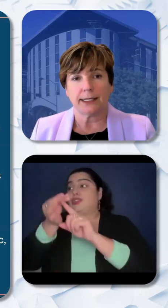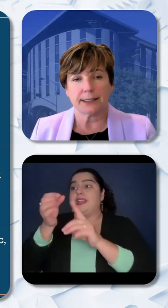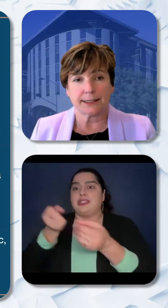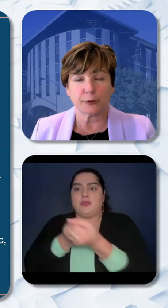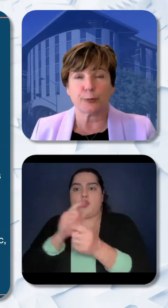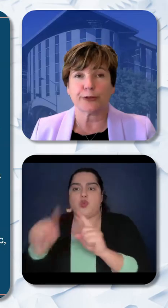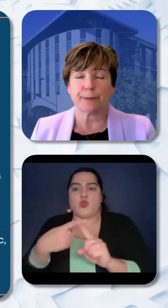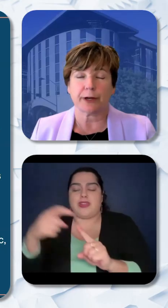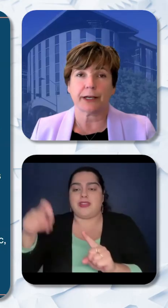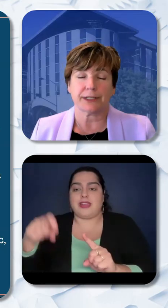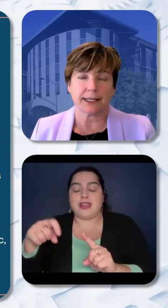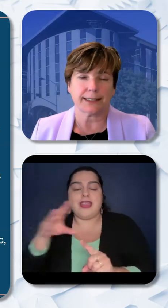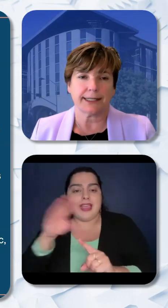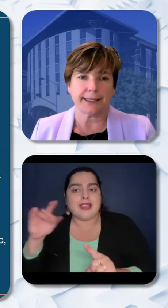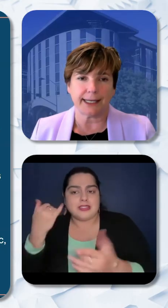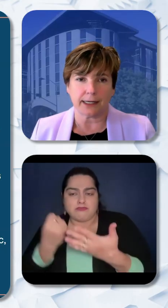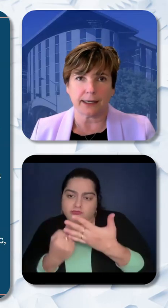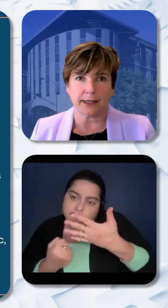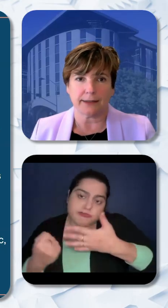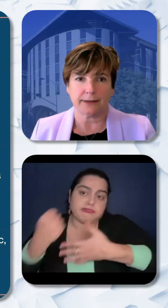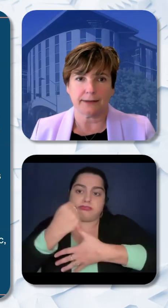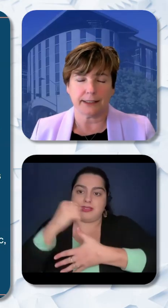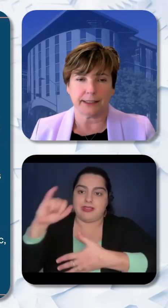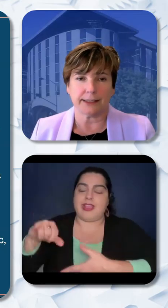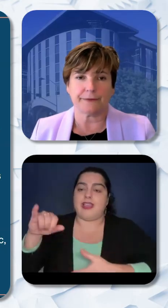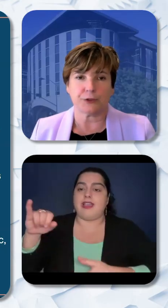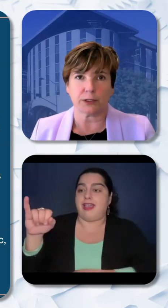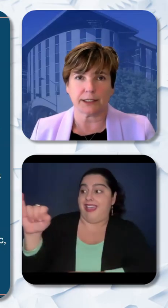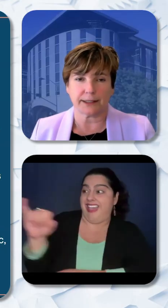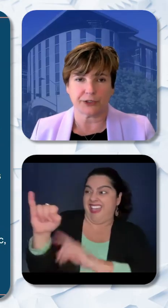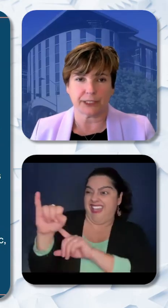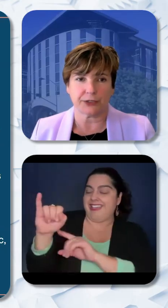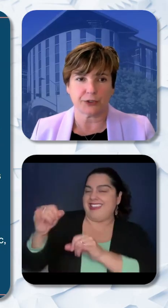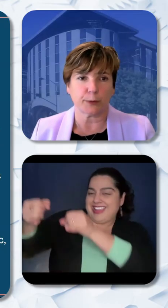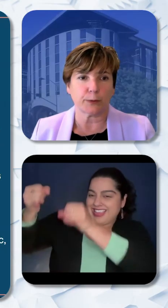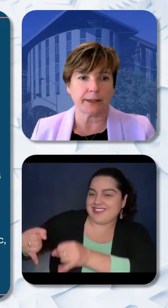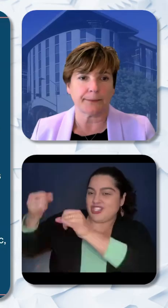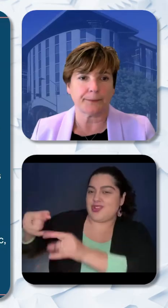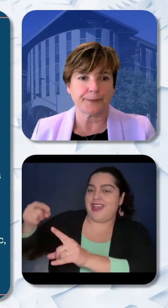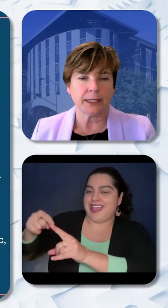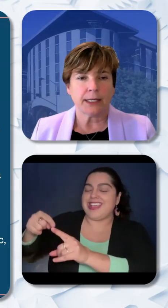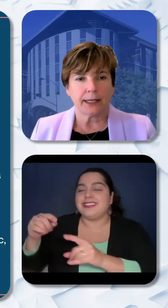and it is still prioritizing the "I" in individualized education program.